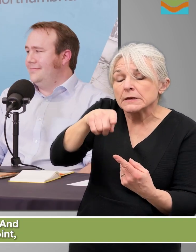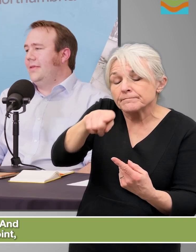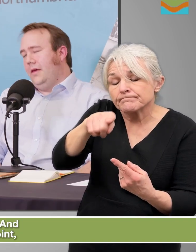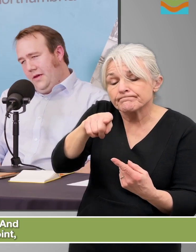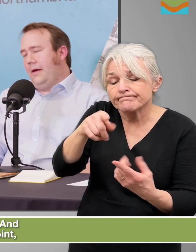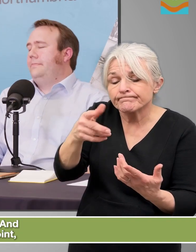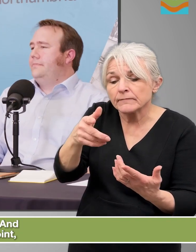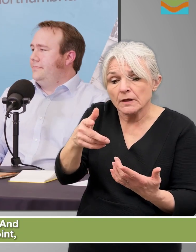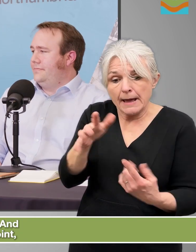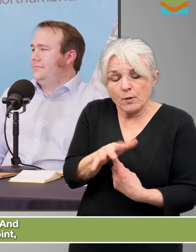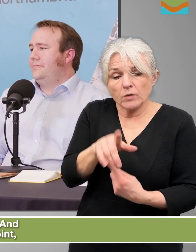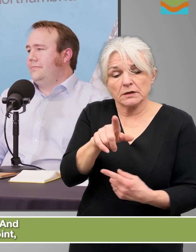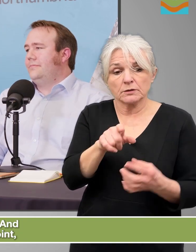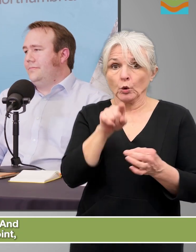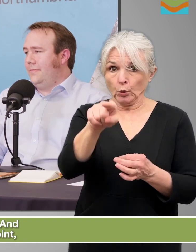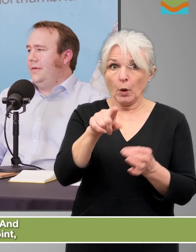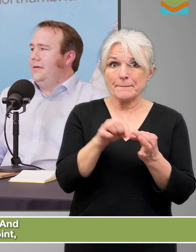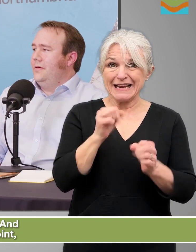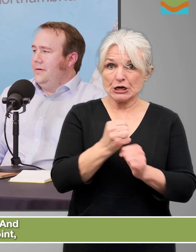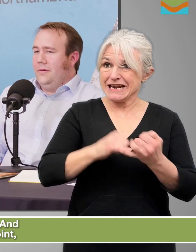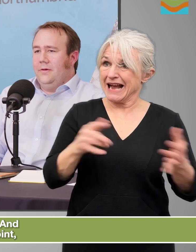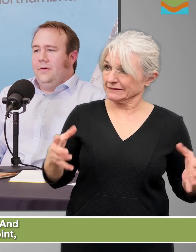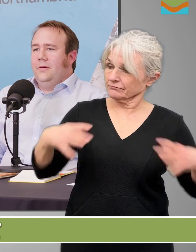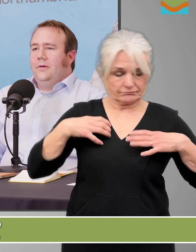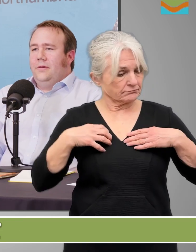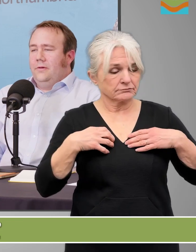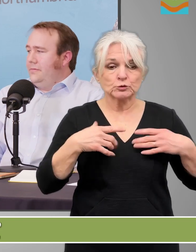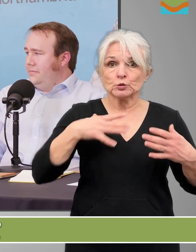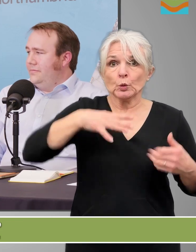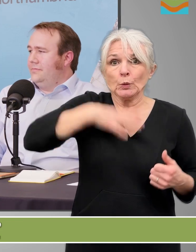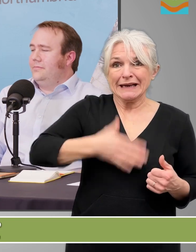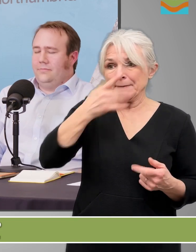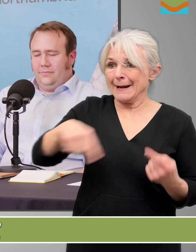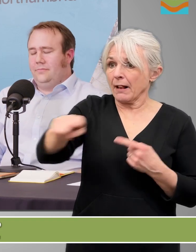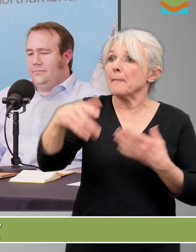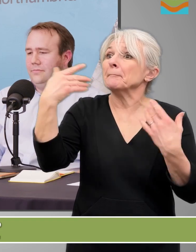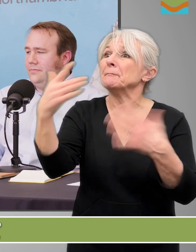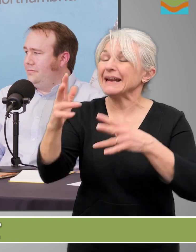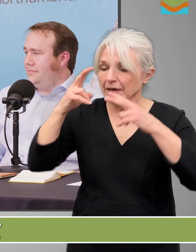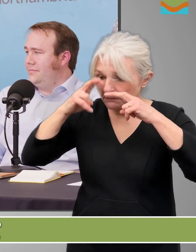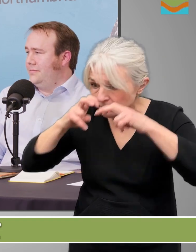that information with BGS. And it goes back to Holger's point, the governance of it. So it should be happening,